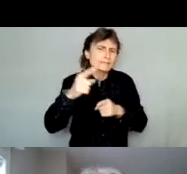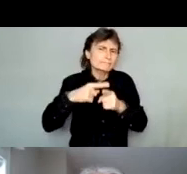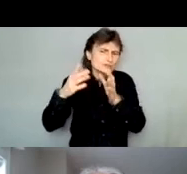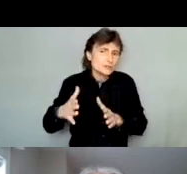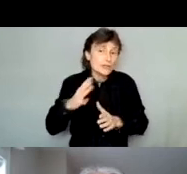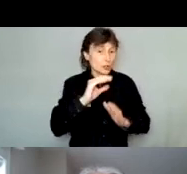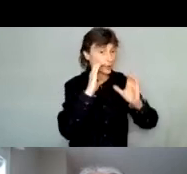manager.